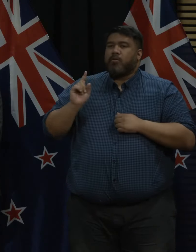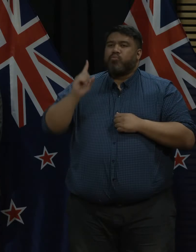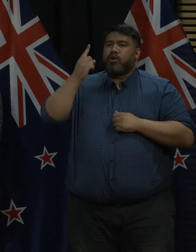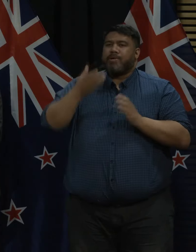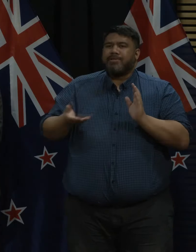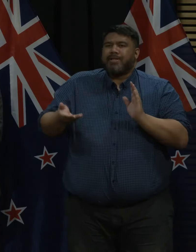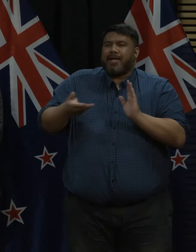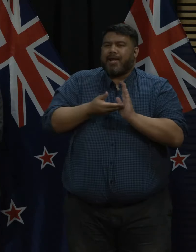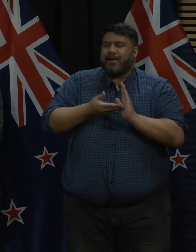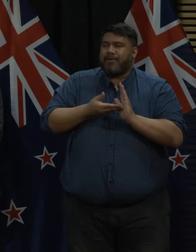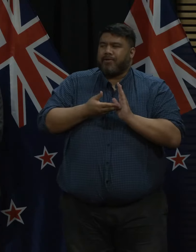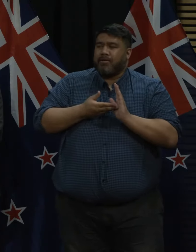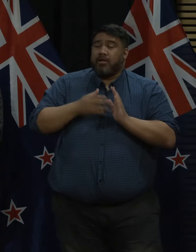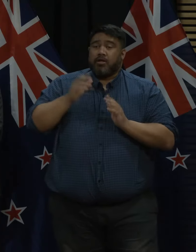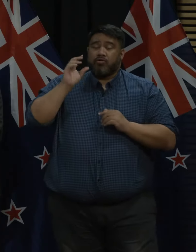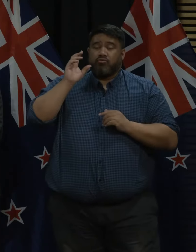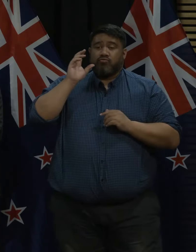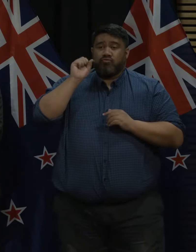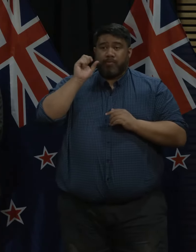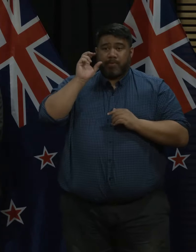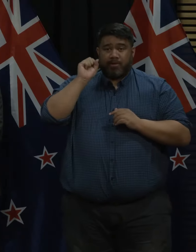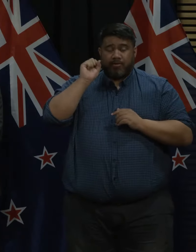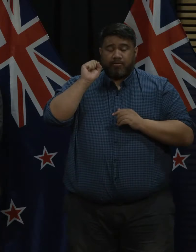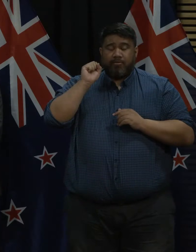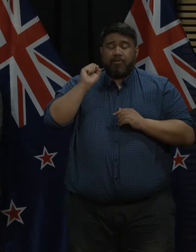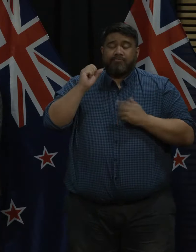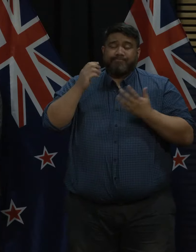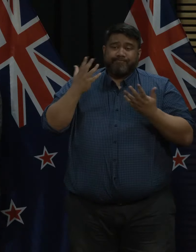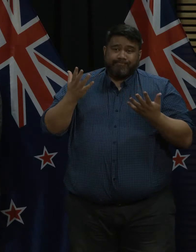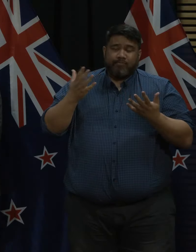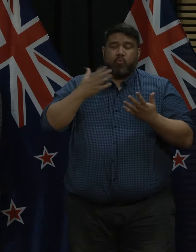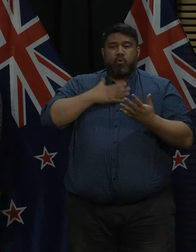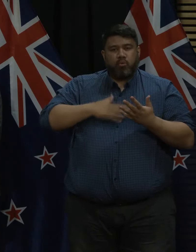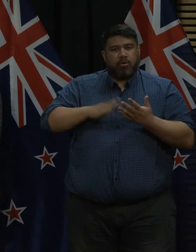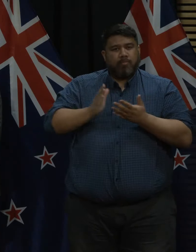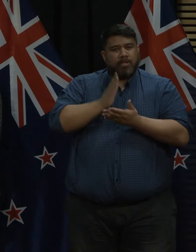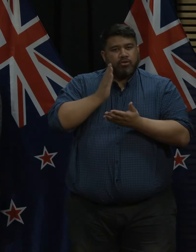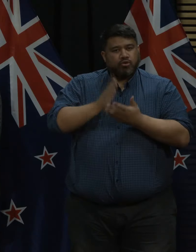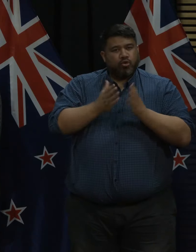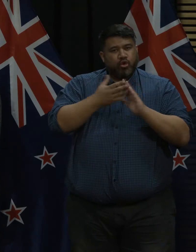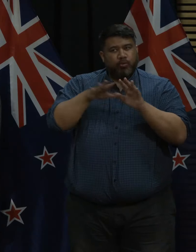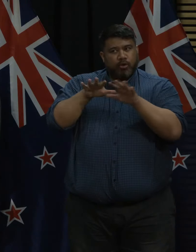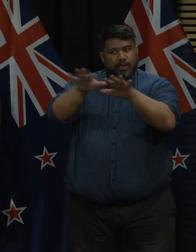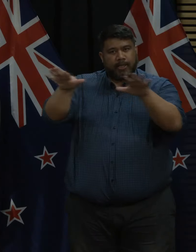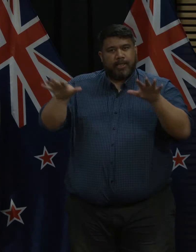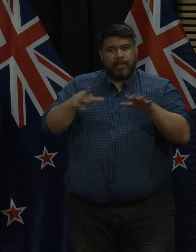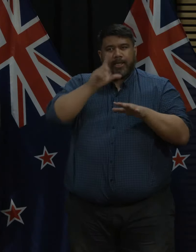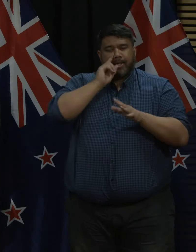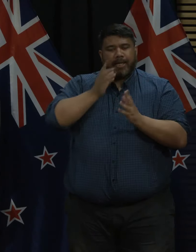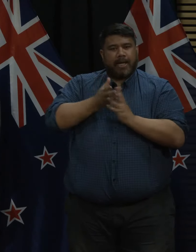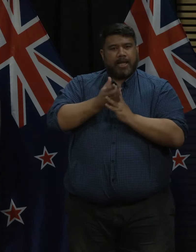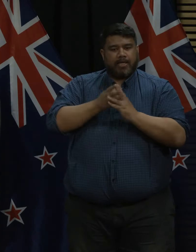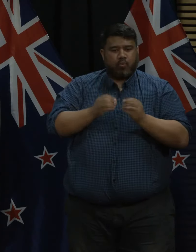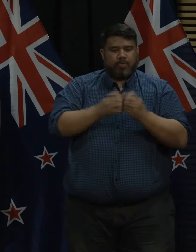paper is there for people who don't have electronic form. It might be useful to point